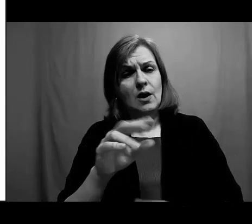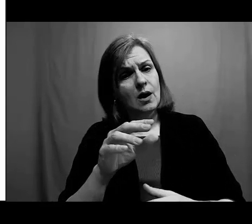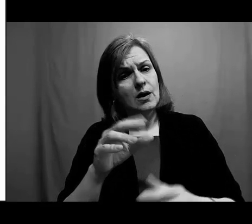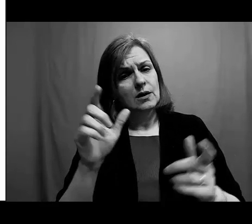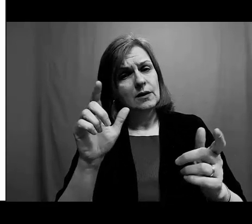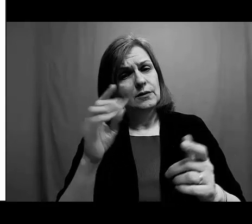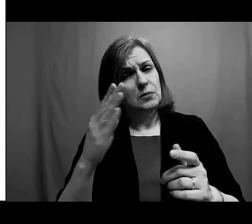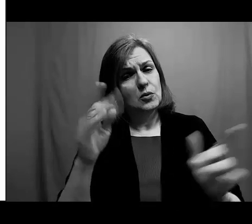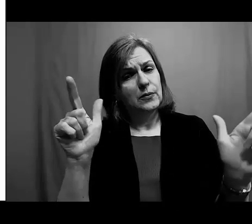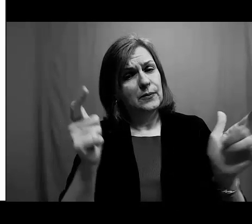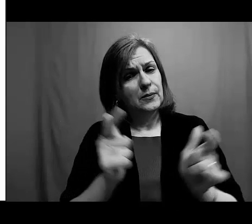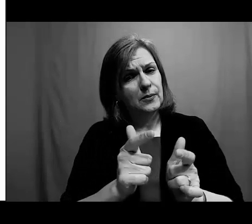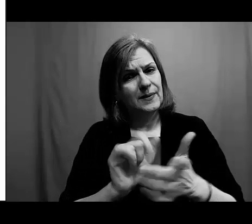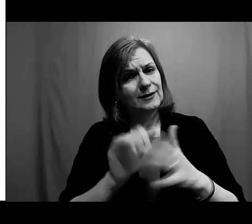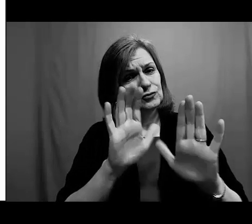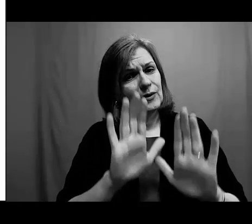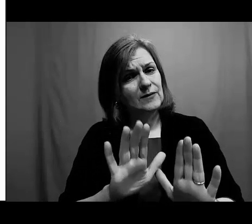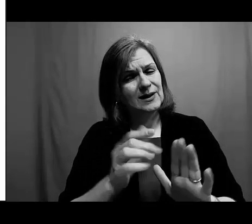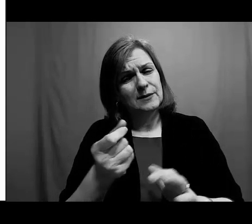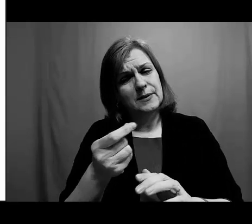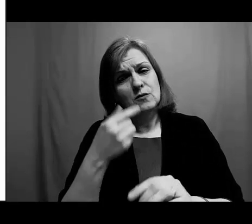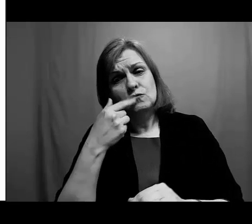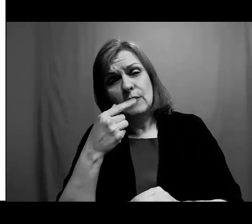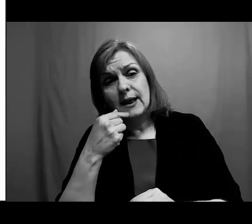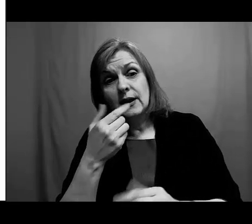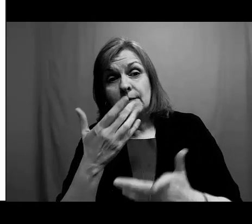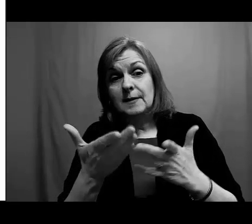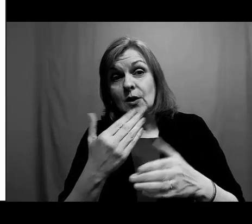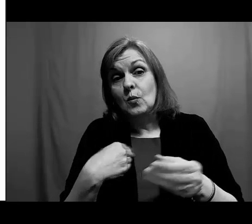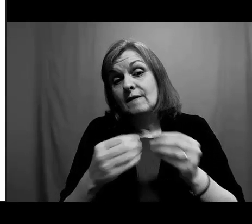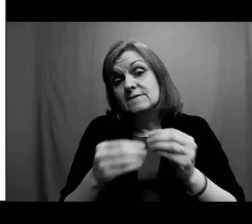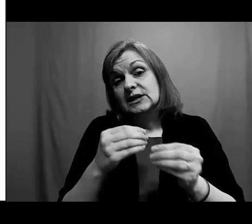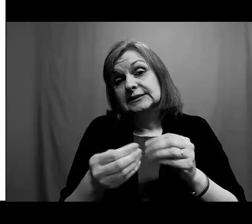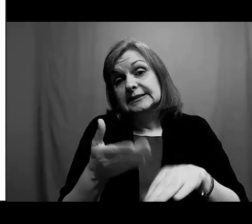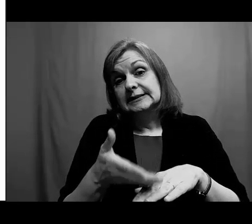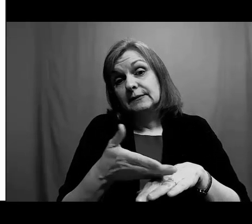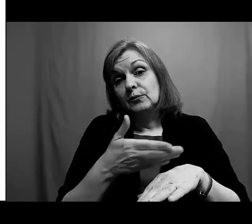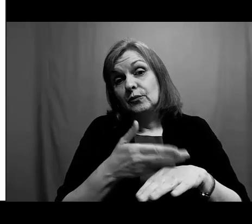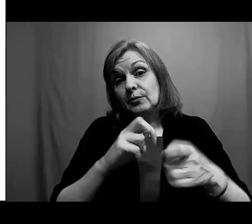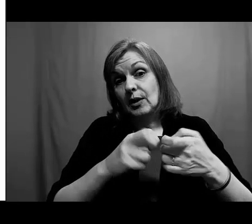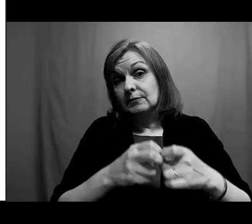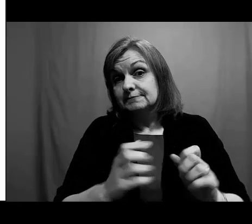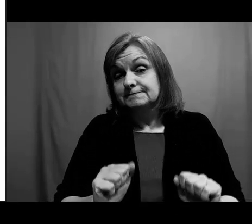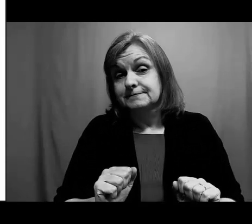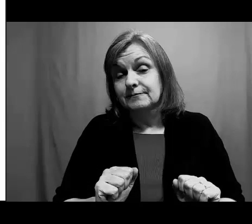"That's terrific!" There is some red down here [bottom] maybe we're fixing the problem?!?